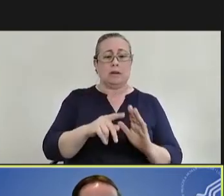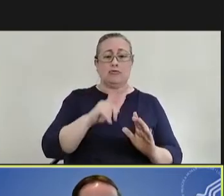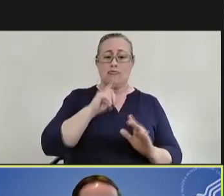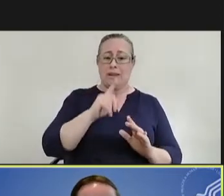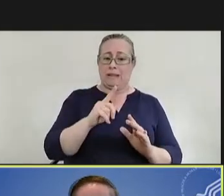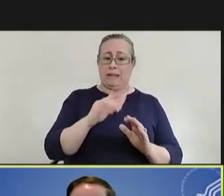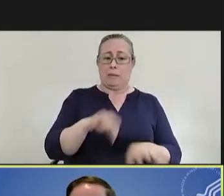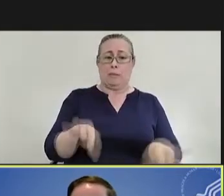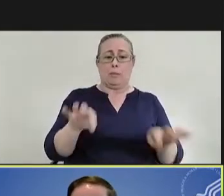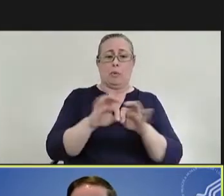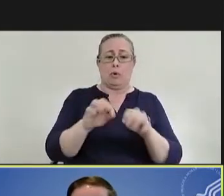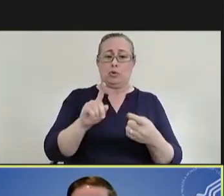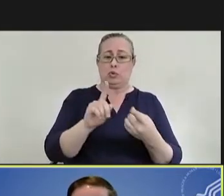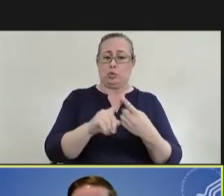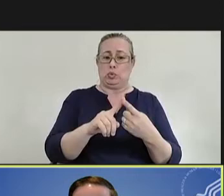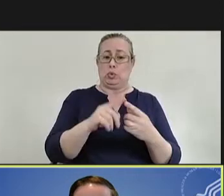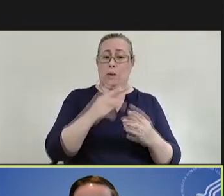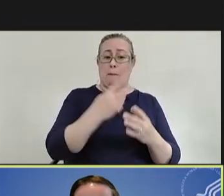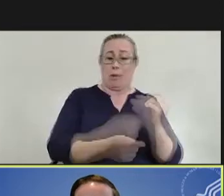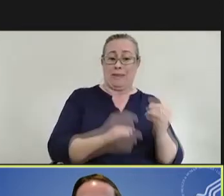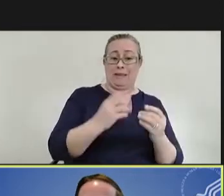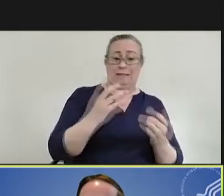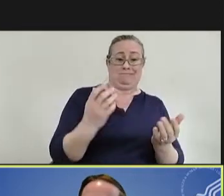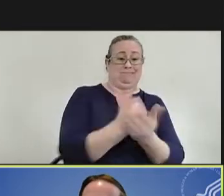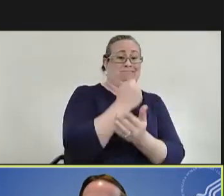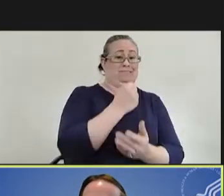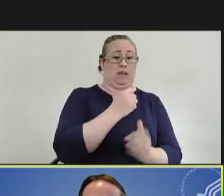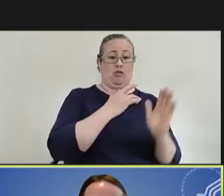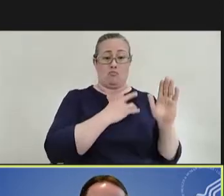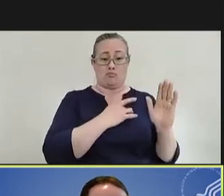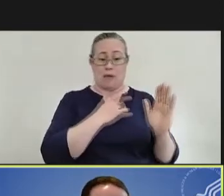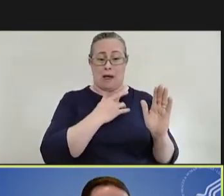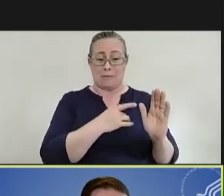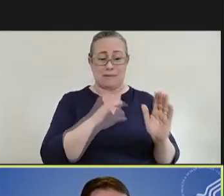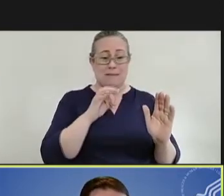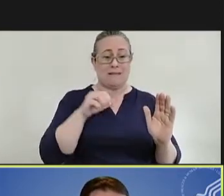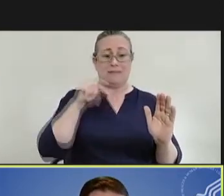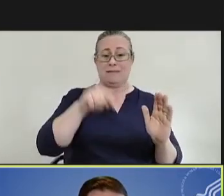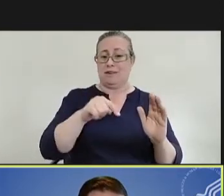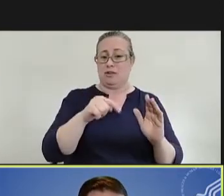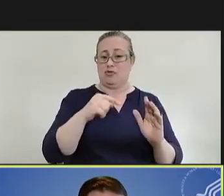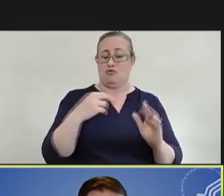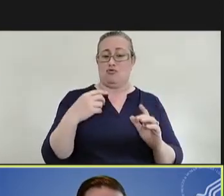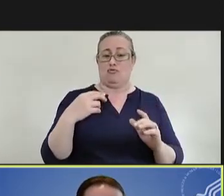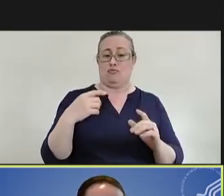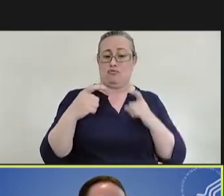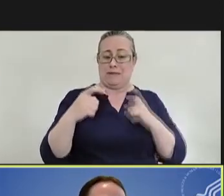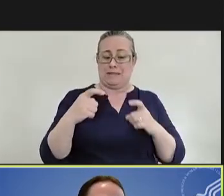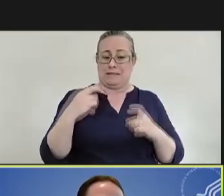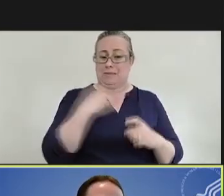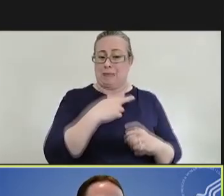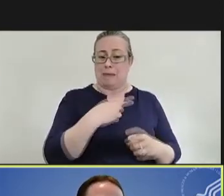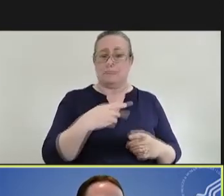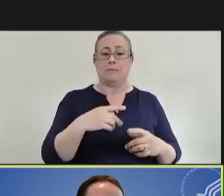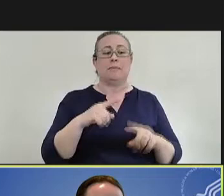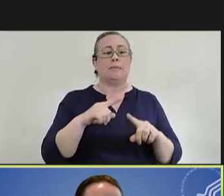risk to enable progress. Ultimately, we're hopeful that with this careful measured approach, one day